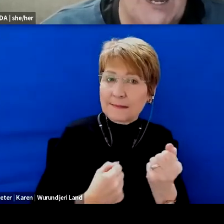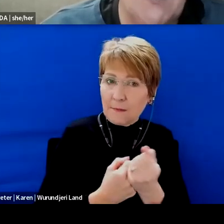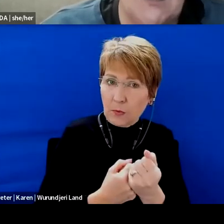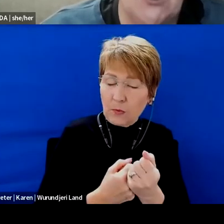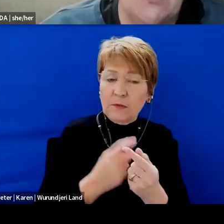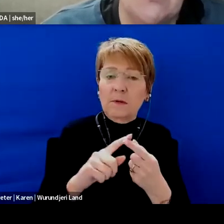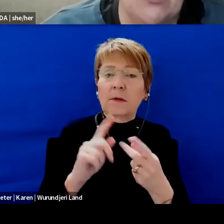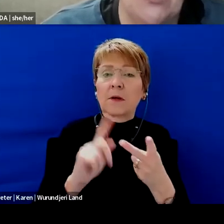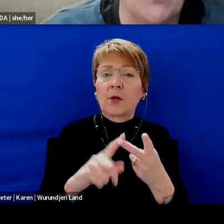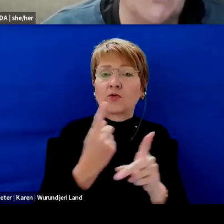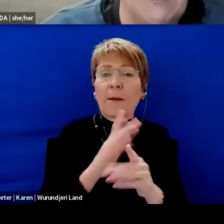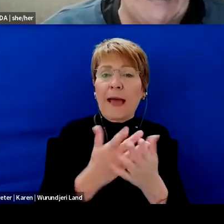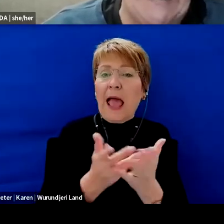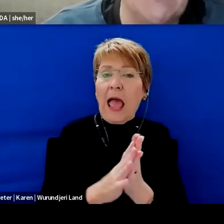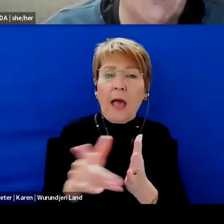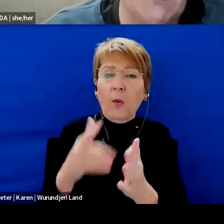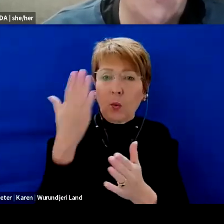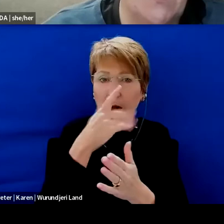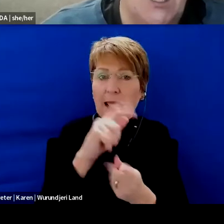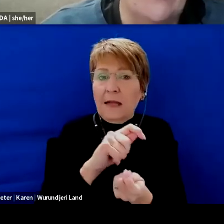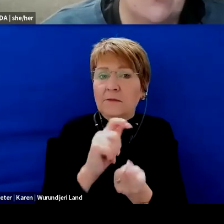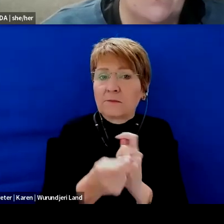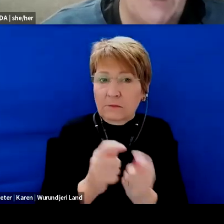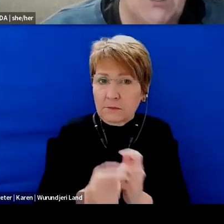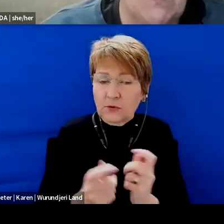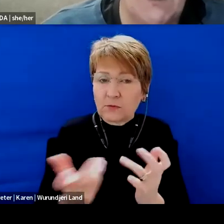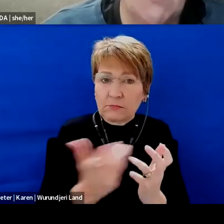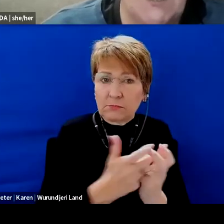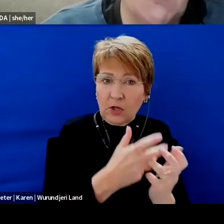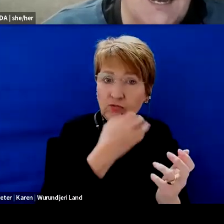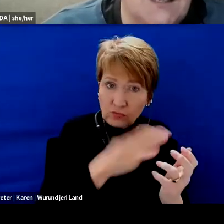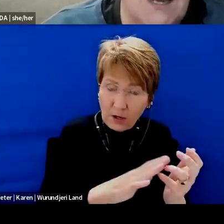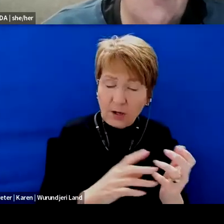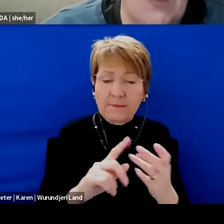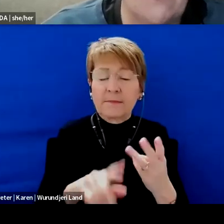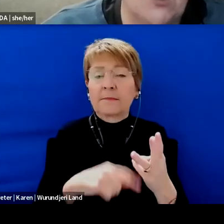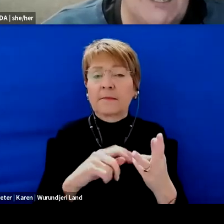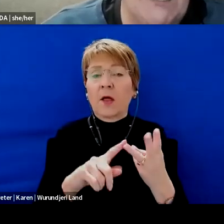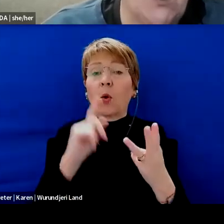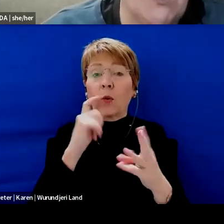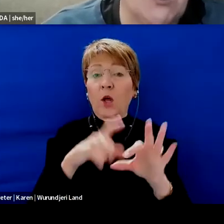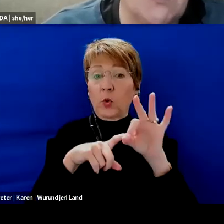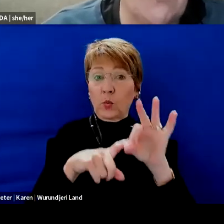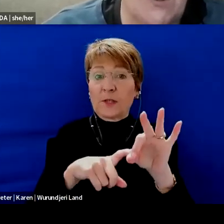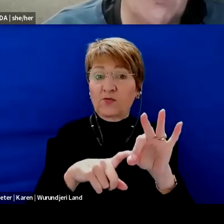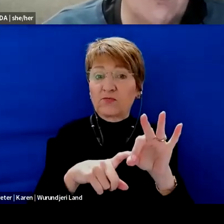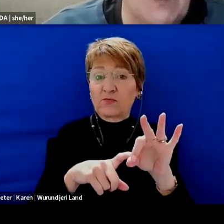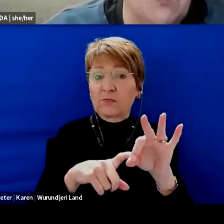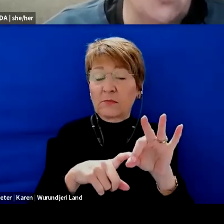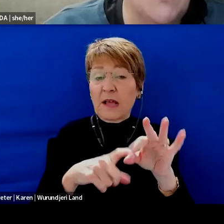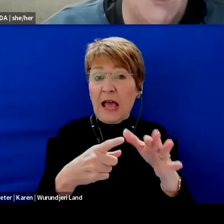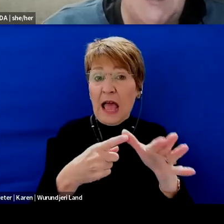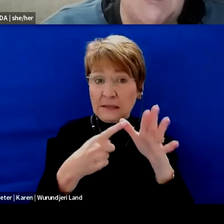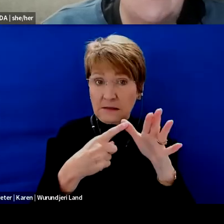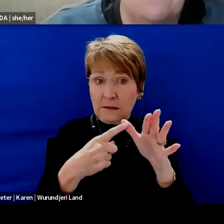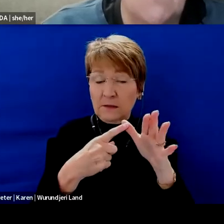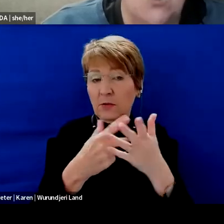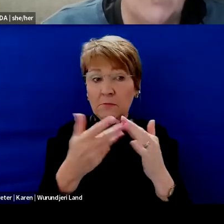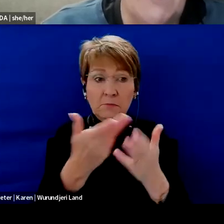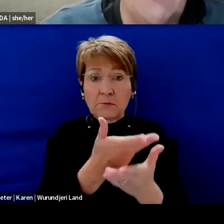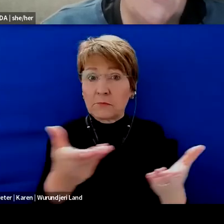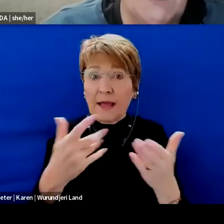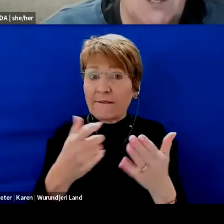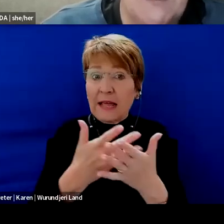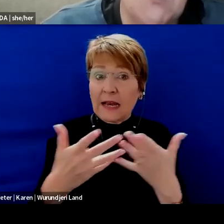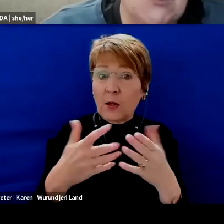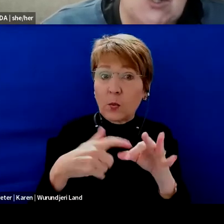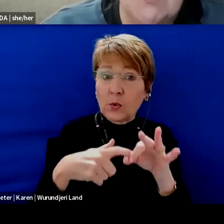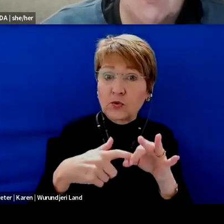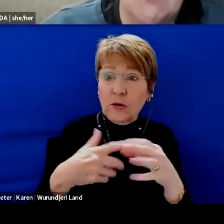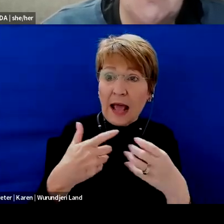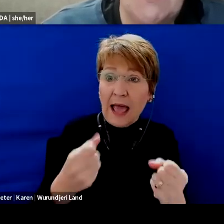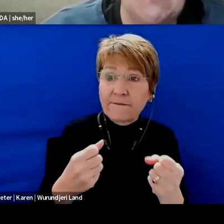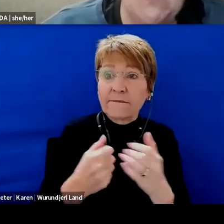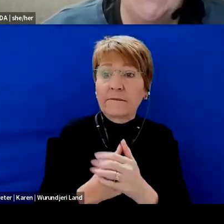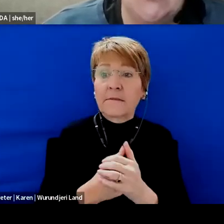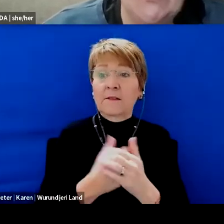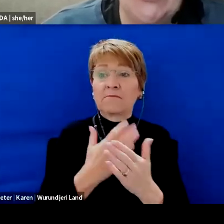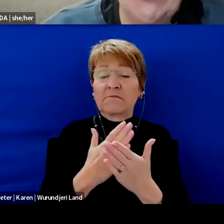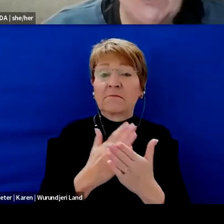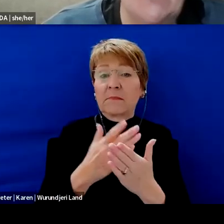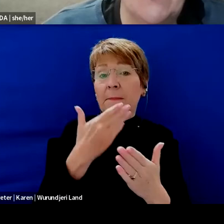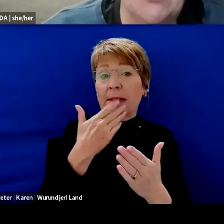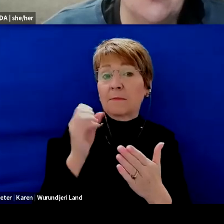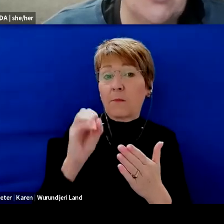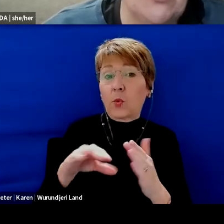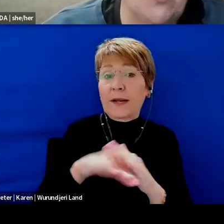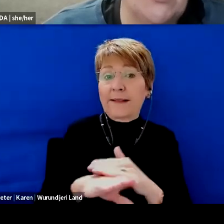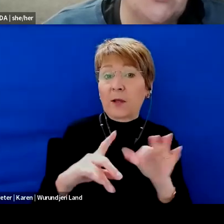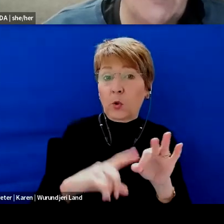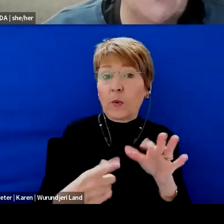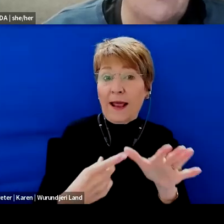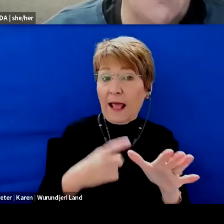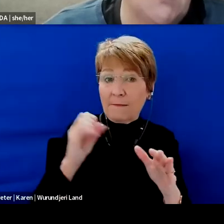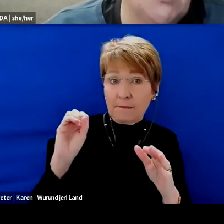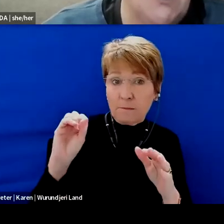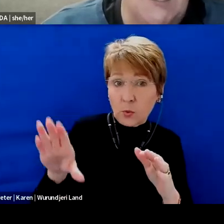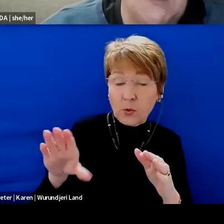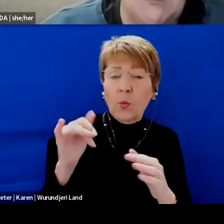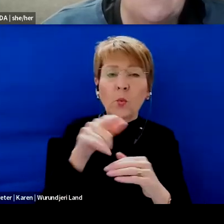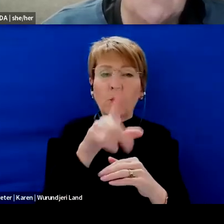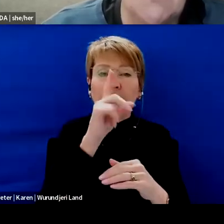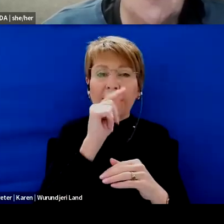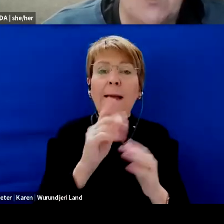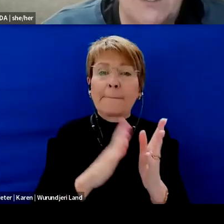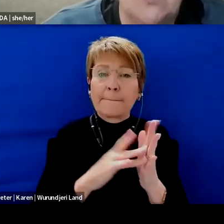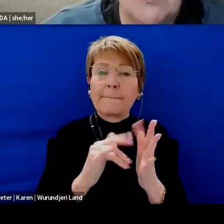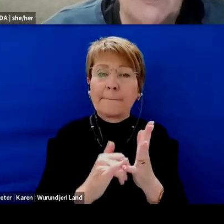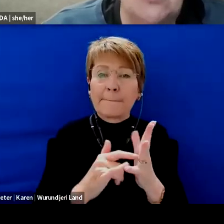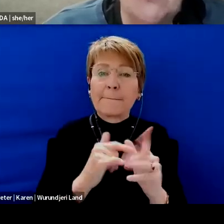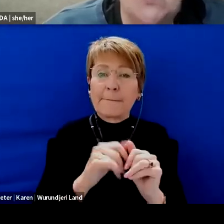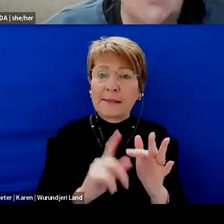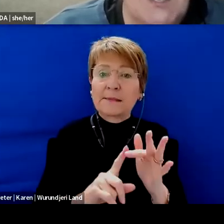A q amp a session. So really keen to hear from our attendees, if they've got any questions for our young people, or anything they'd like us to discuss please pop into the q amp a function or two or you can directly message to say Miranda or Daniel if